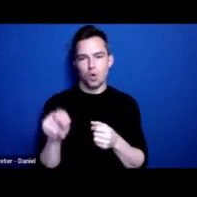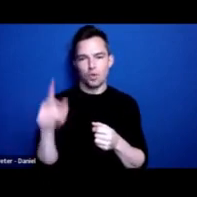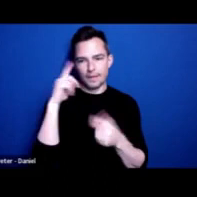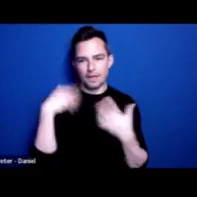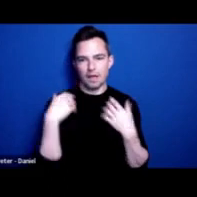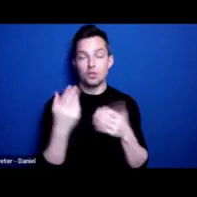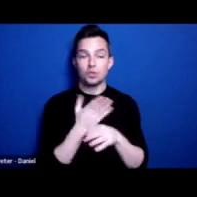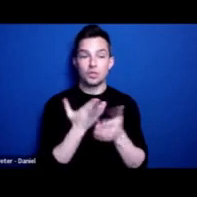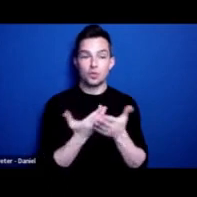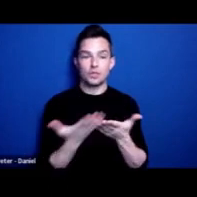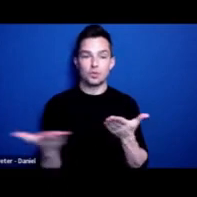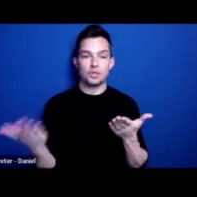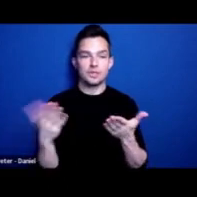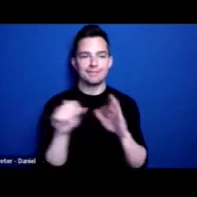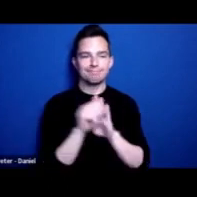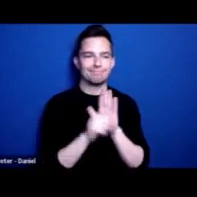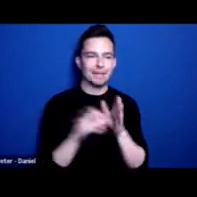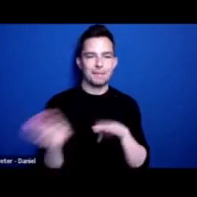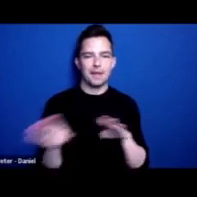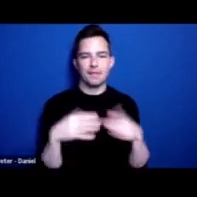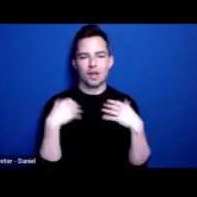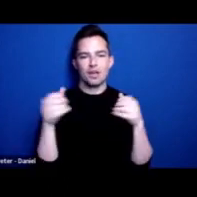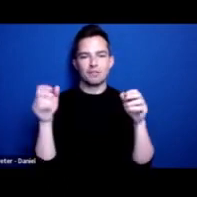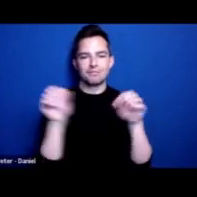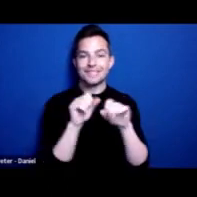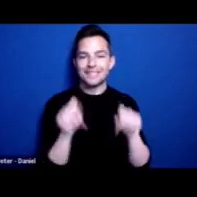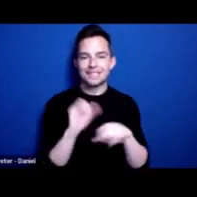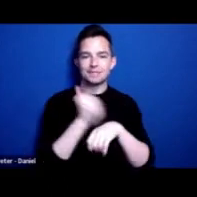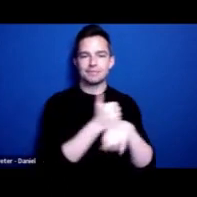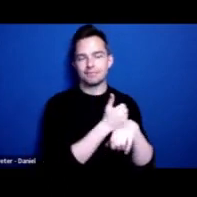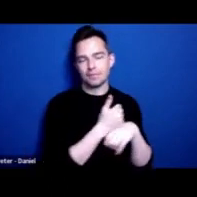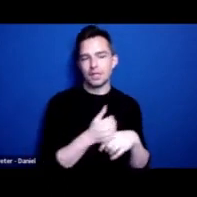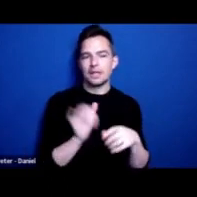like state behavioral health systems. It allows individuals